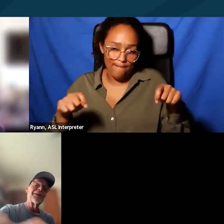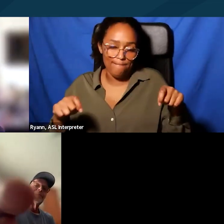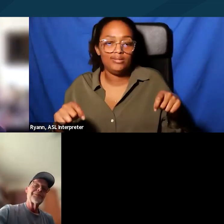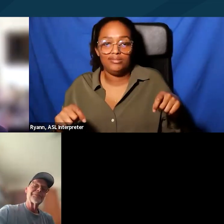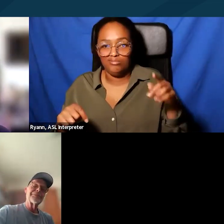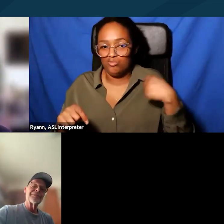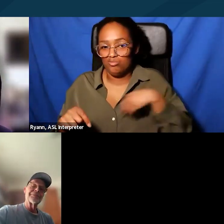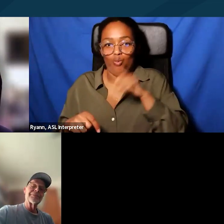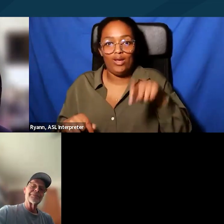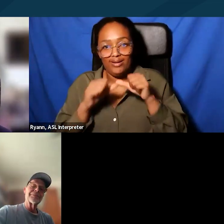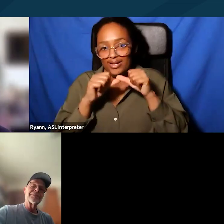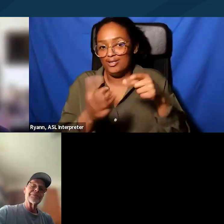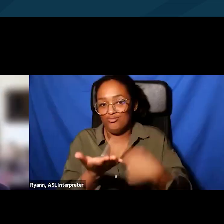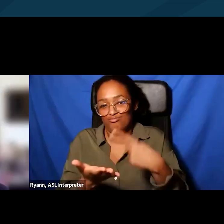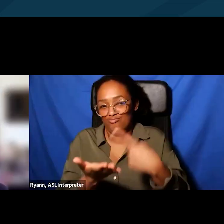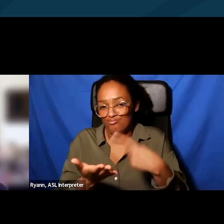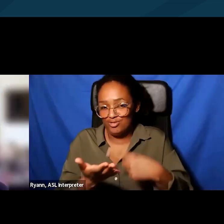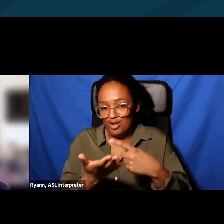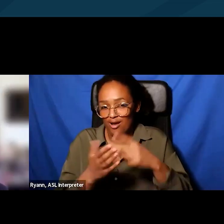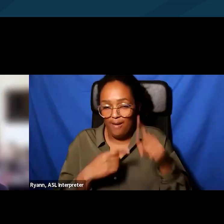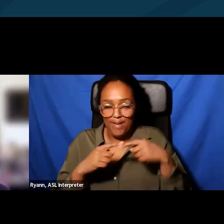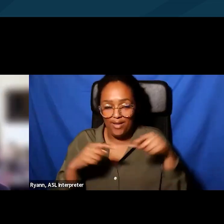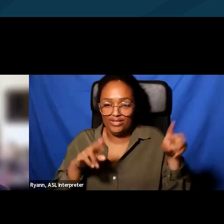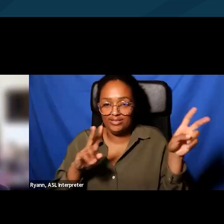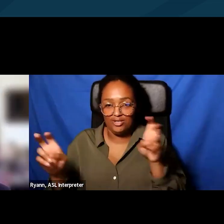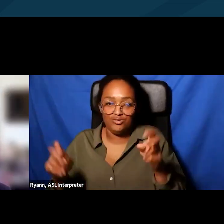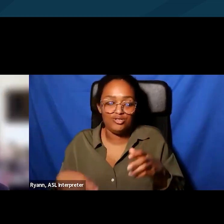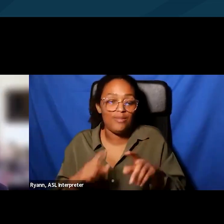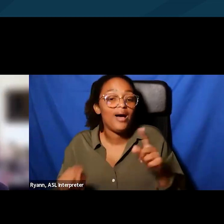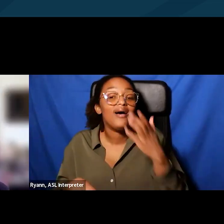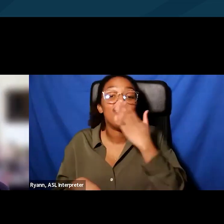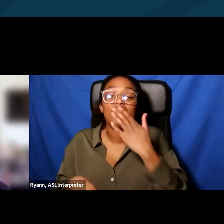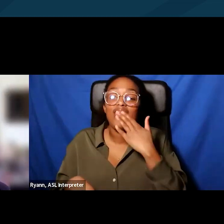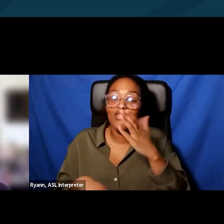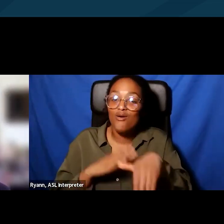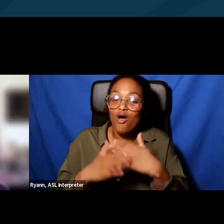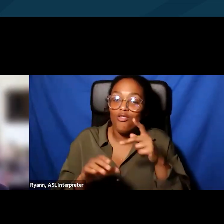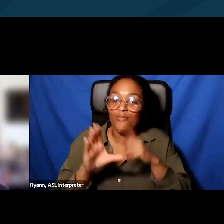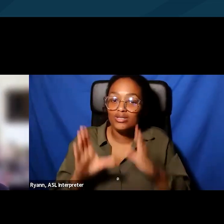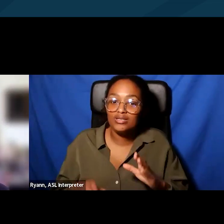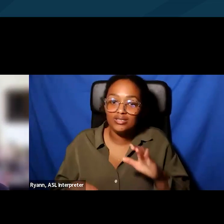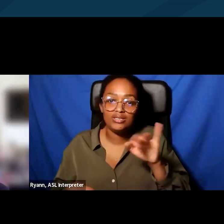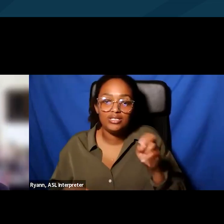Please let's all thank our participants: Jennifer Mathis with the Bazelon Center for